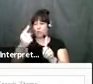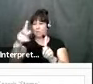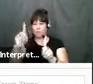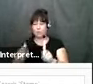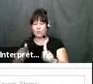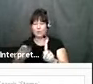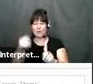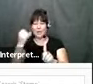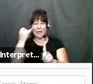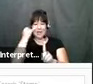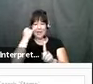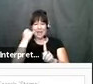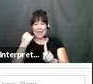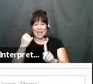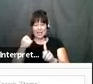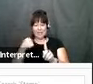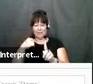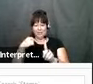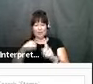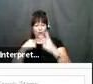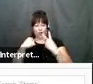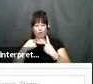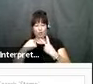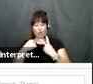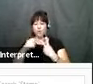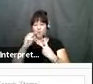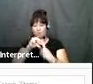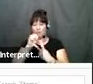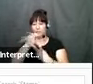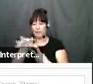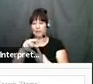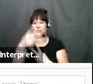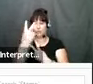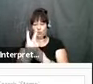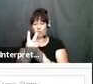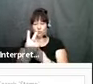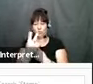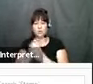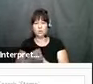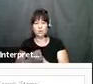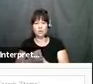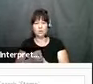person is infecting two, so on and so forth. If the R-effective is less than one,